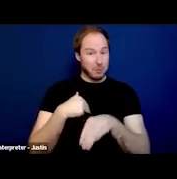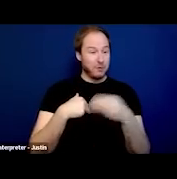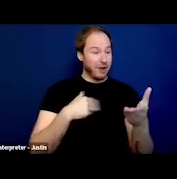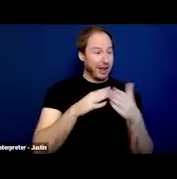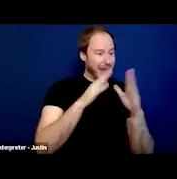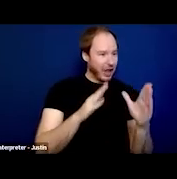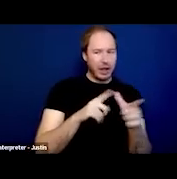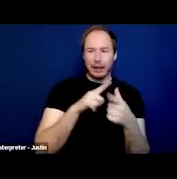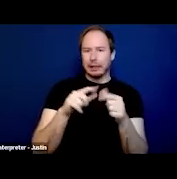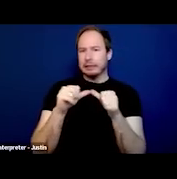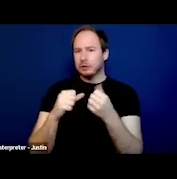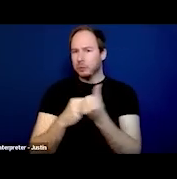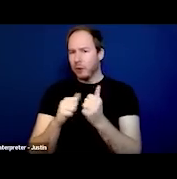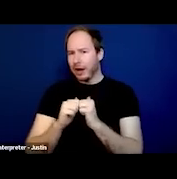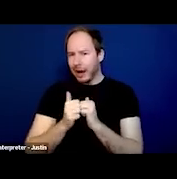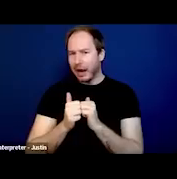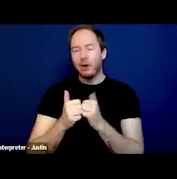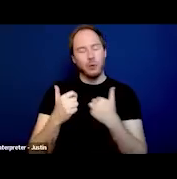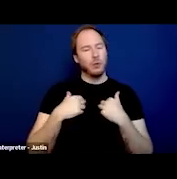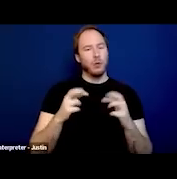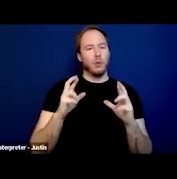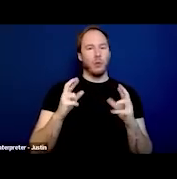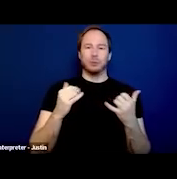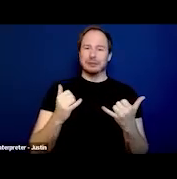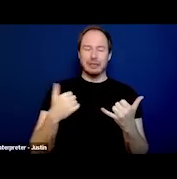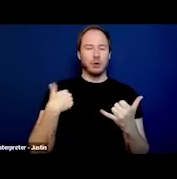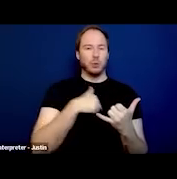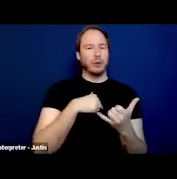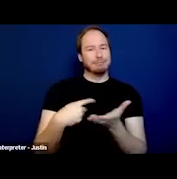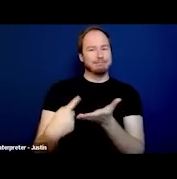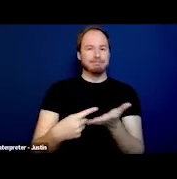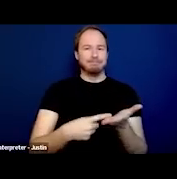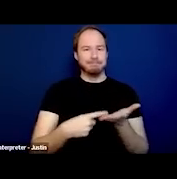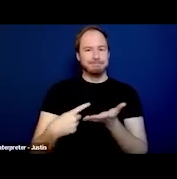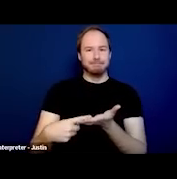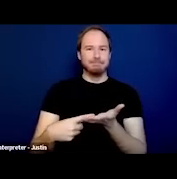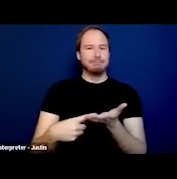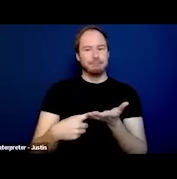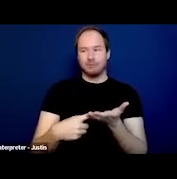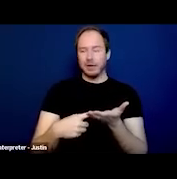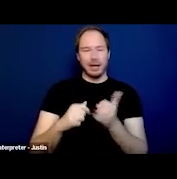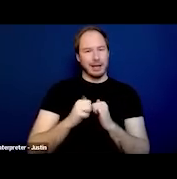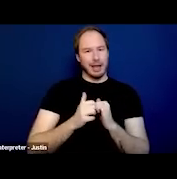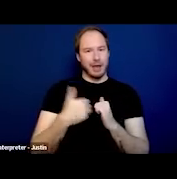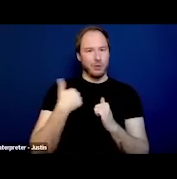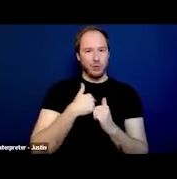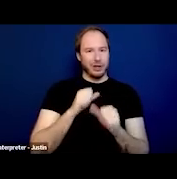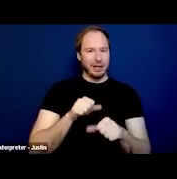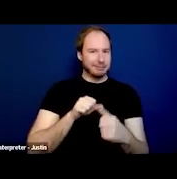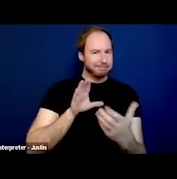And so I'm hoping today will be a really nice conversation on what we can do to make sure that